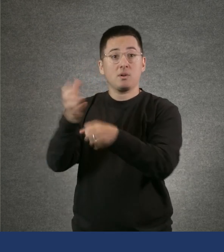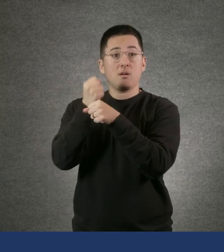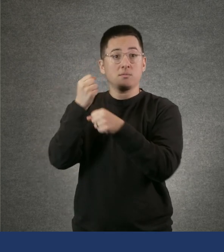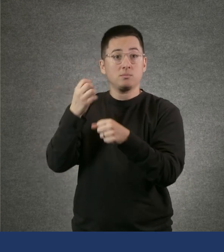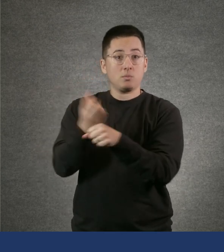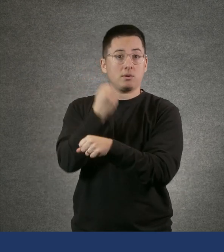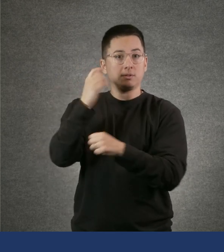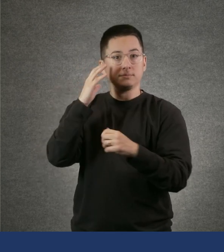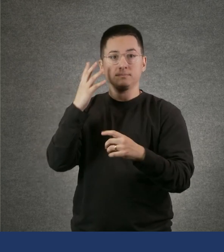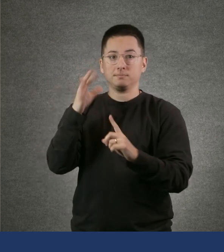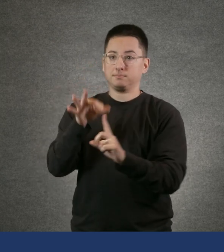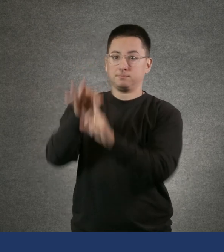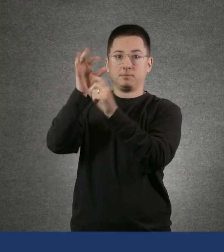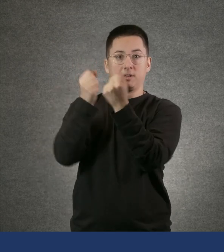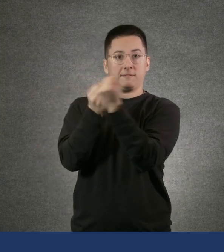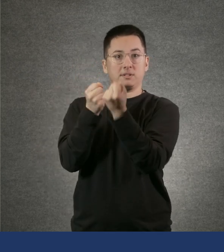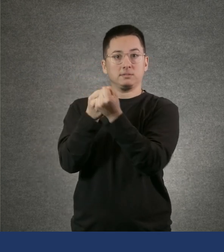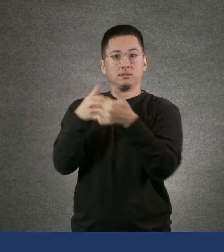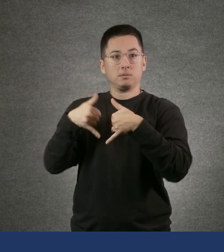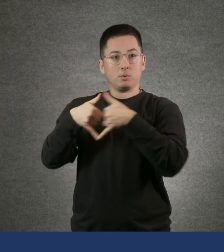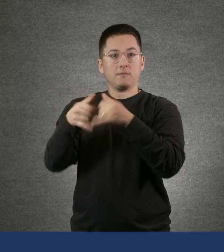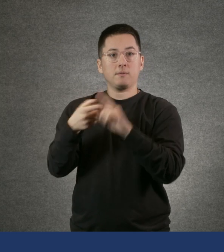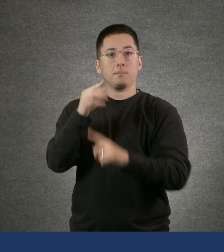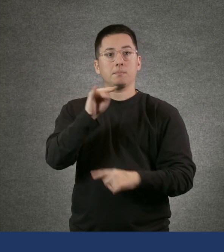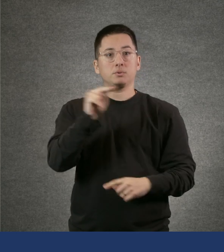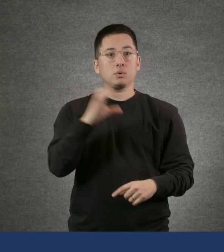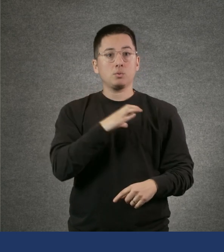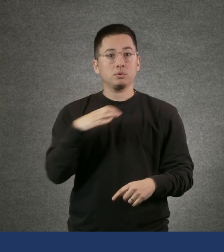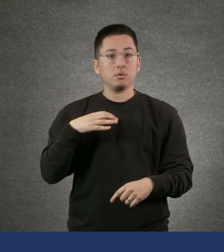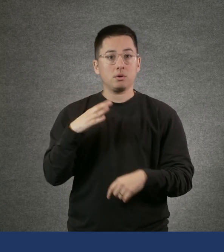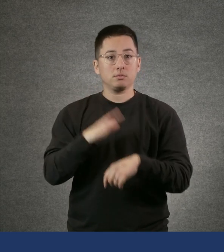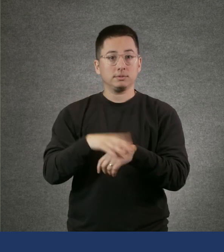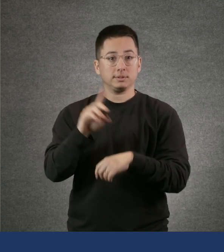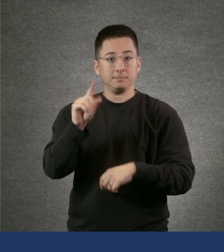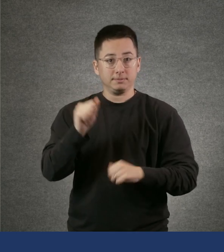Award from the Minnesota Council on Disability,